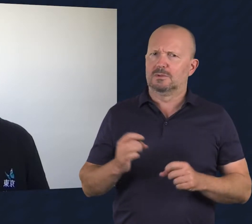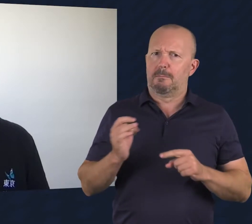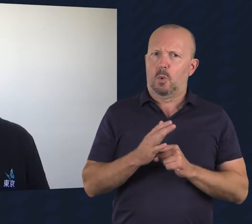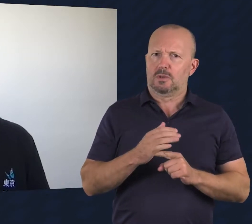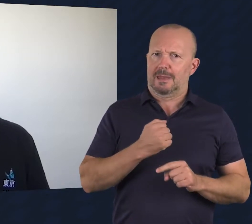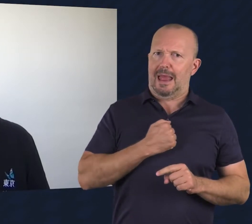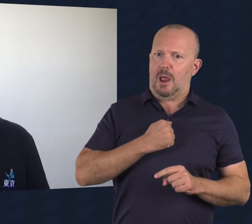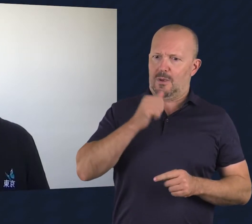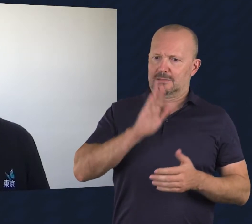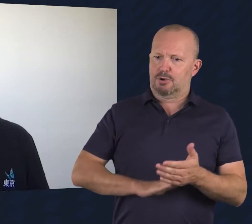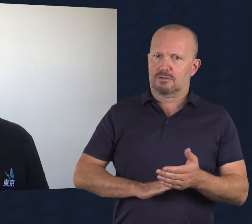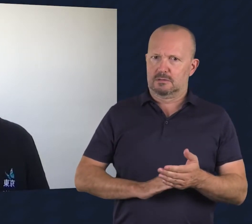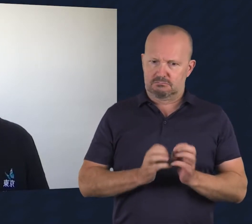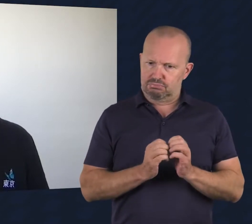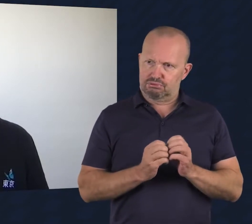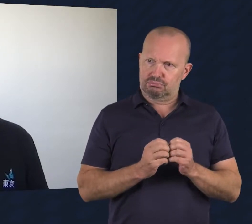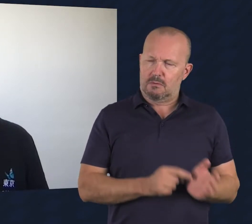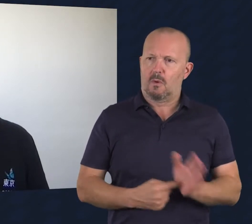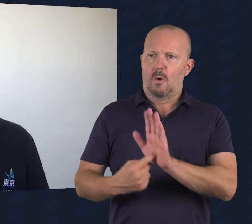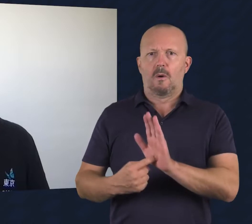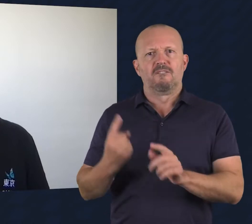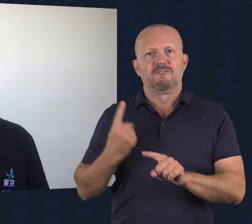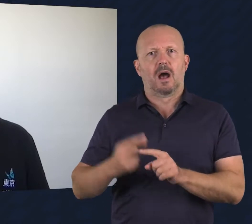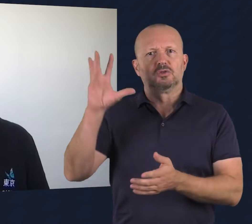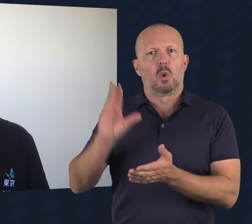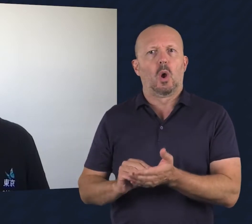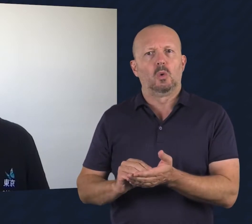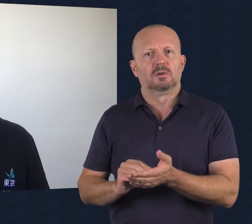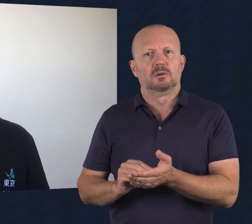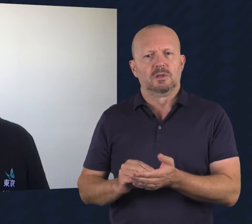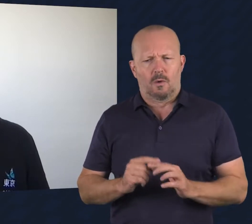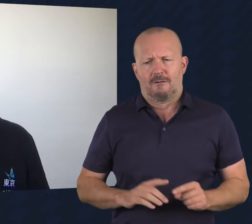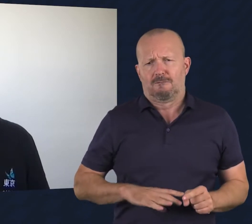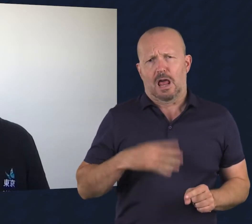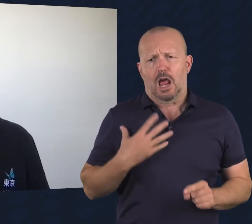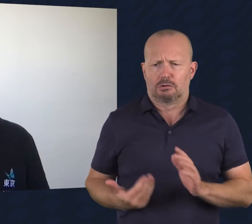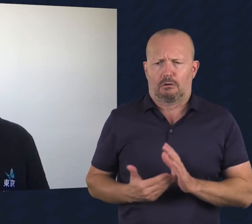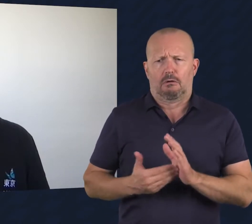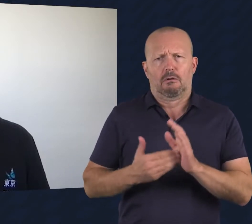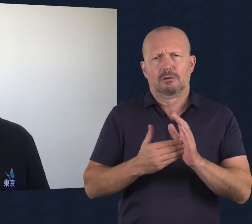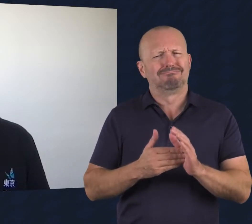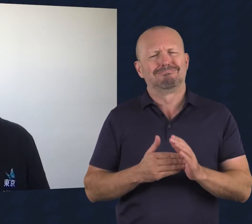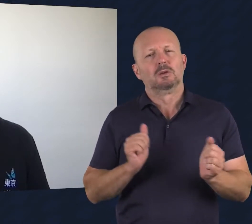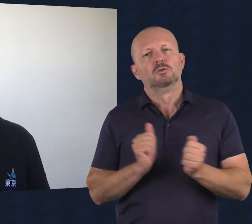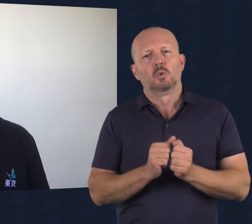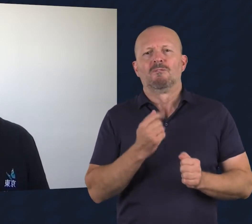was super lightweight and quick to load. That meant that we viewed all our development and design decisions through a performance lens,